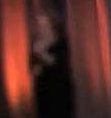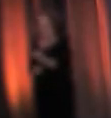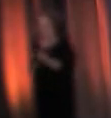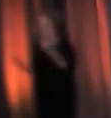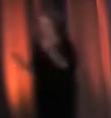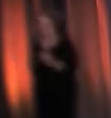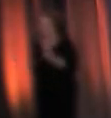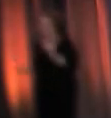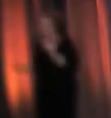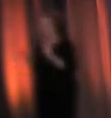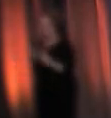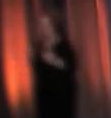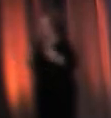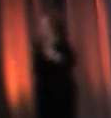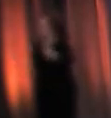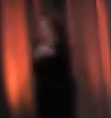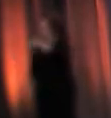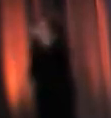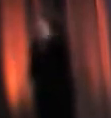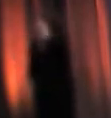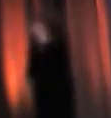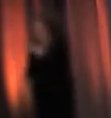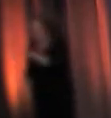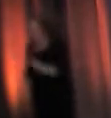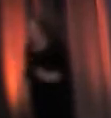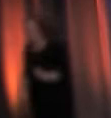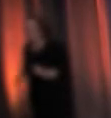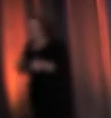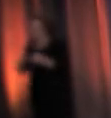design, it demonstrates the substantive consequence of